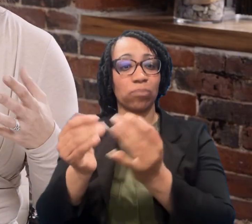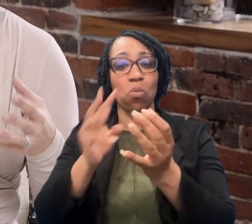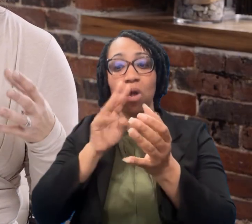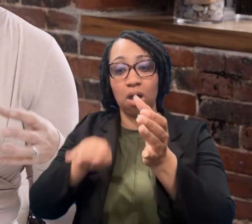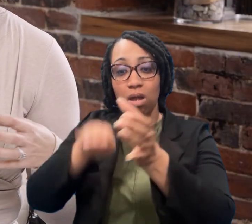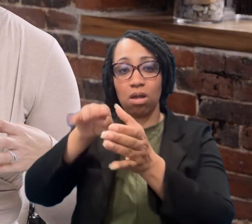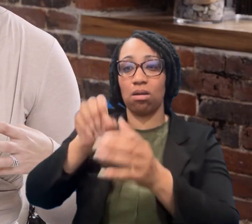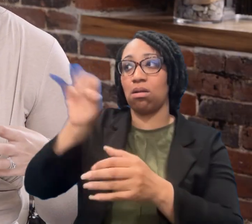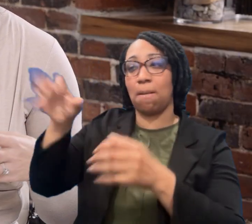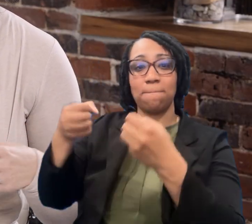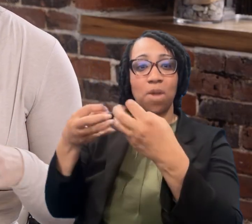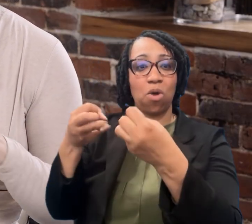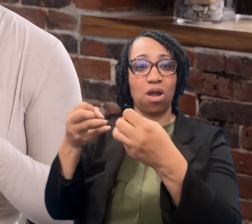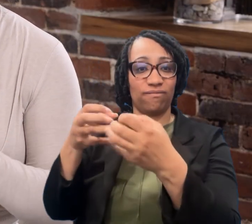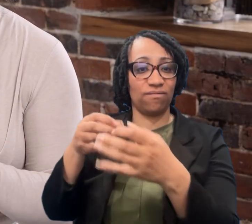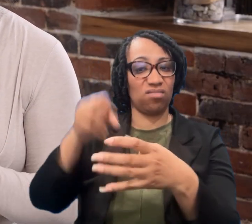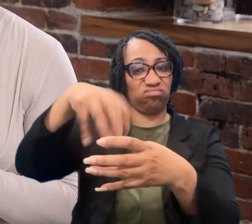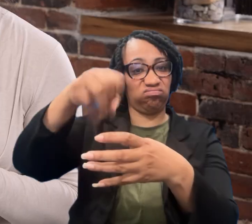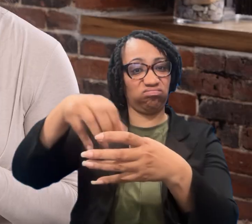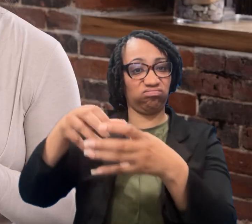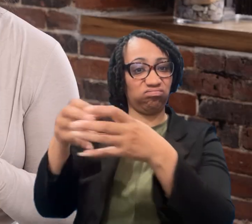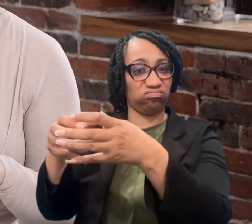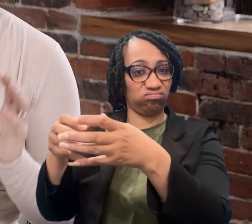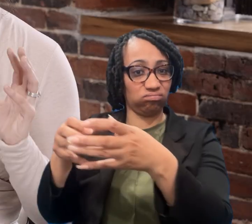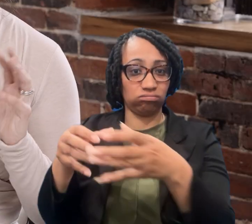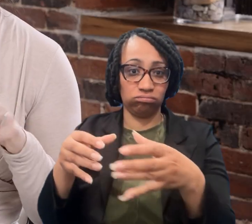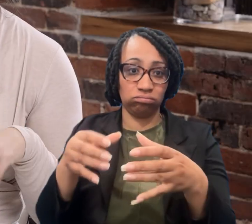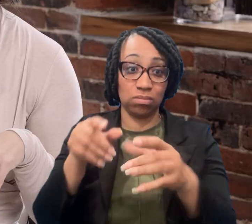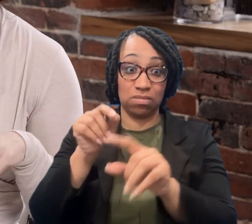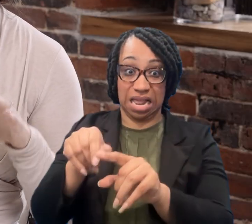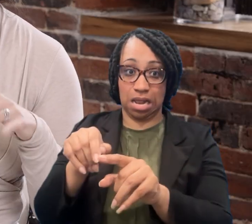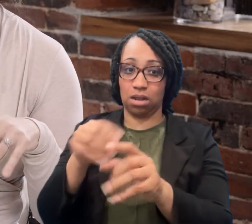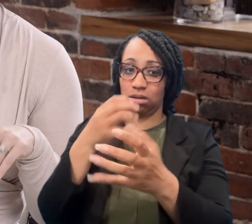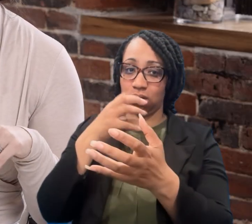look like large sandwich baggies. Your parts are already clean. You just throw them separated in